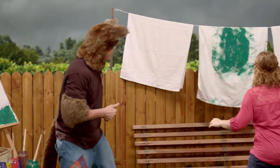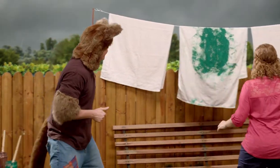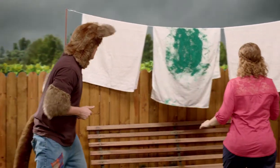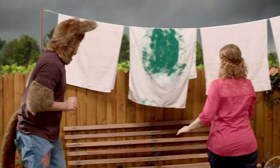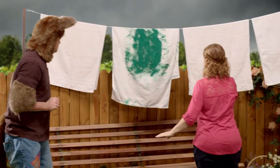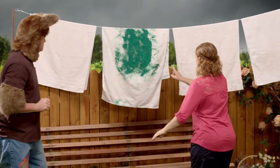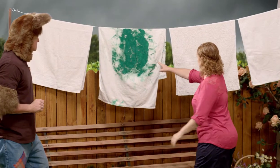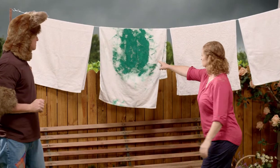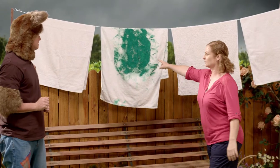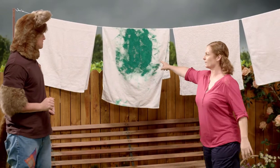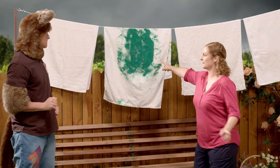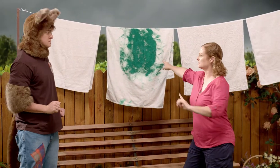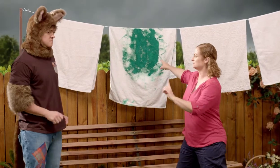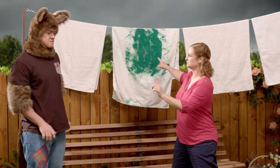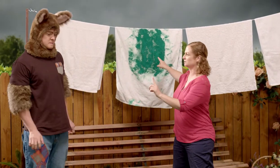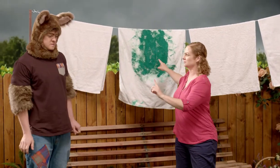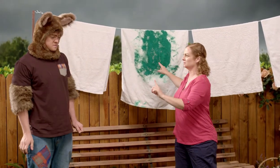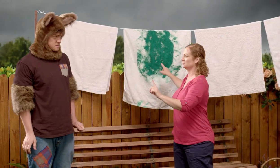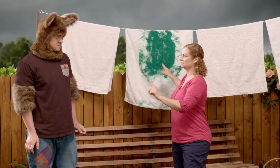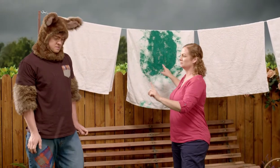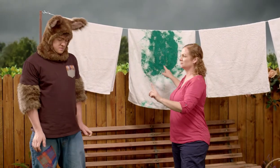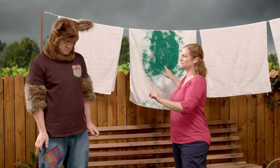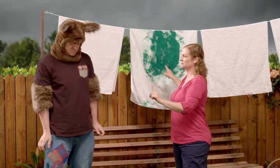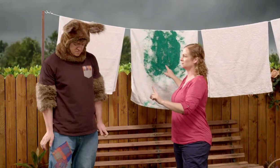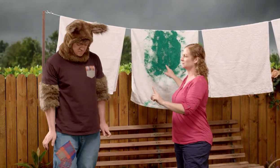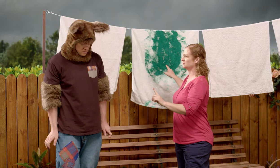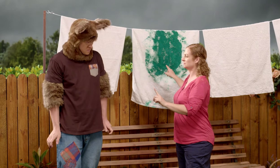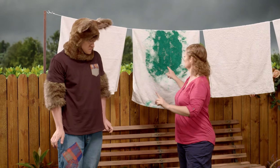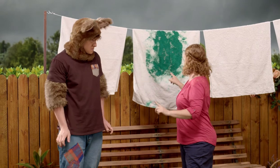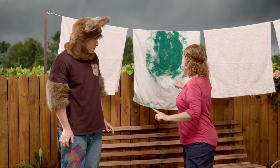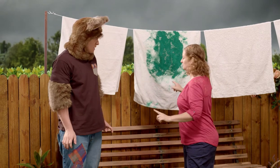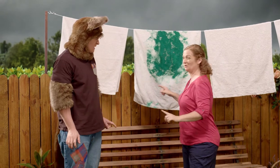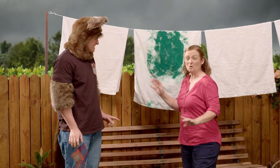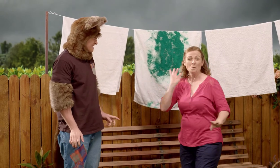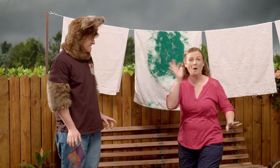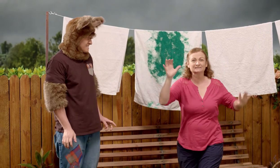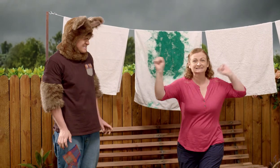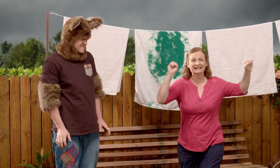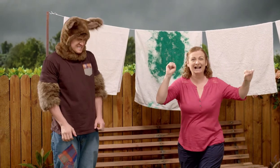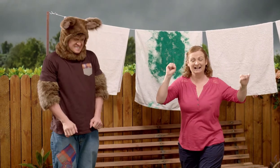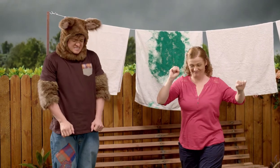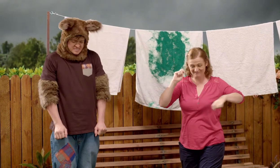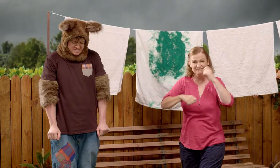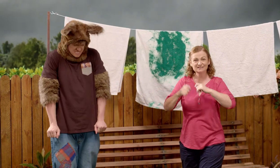Okay. Possum, what is this? My white towel,